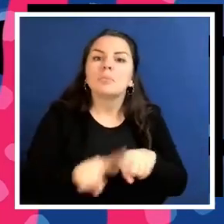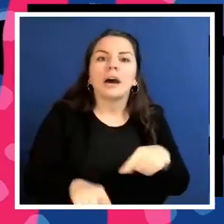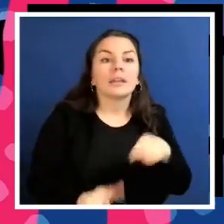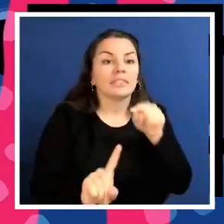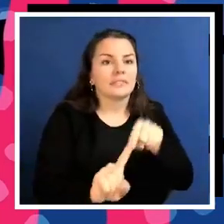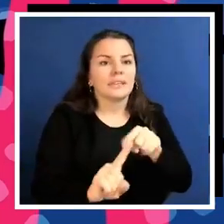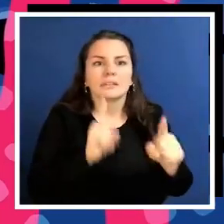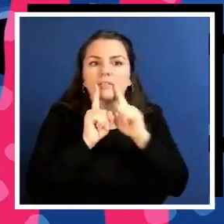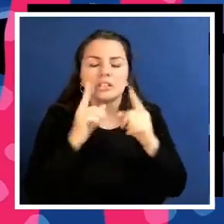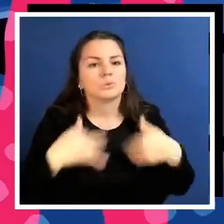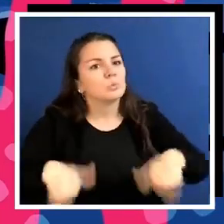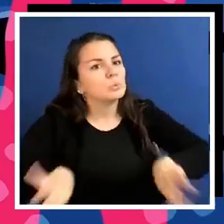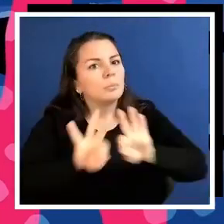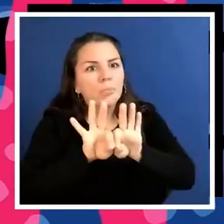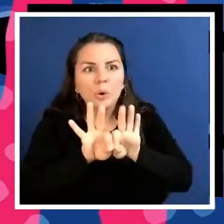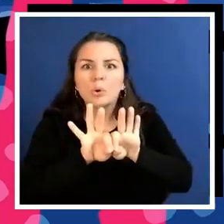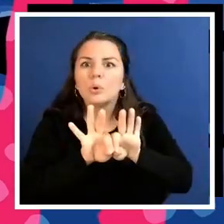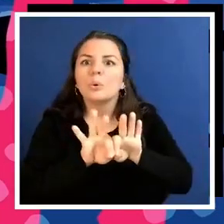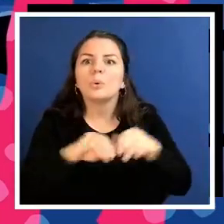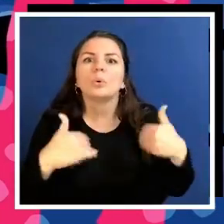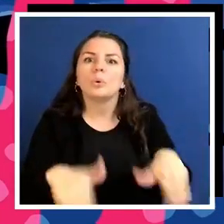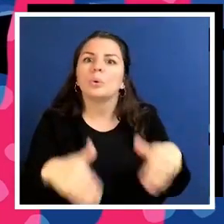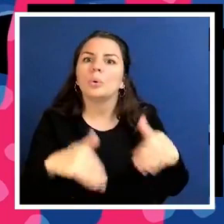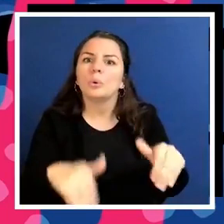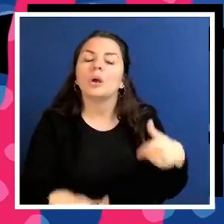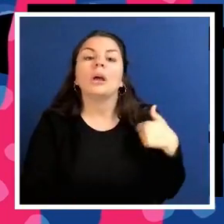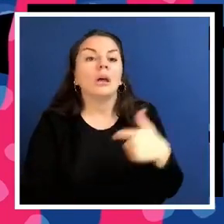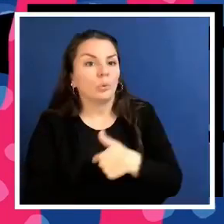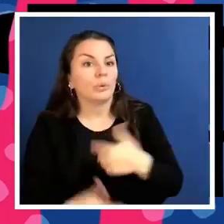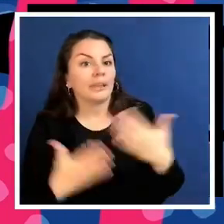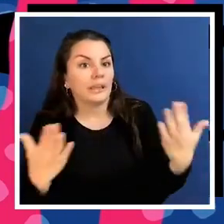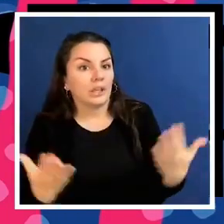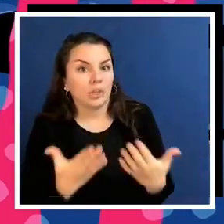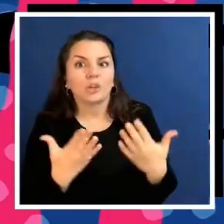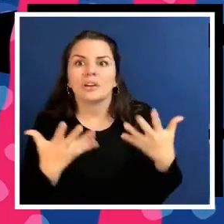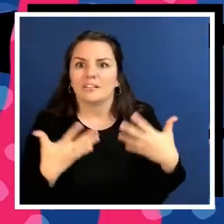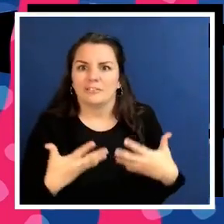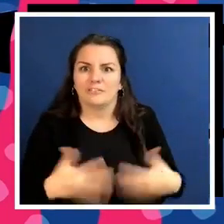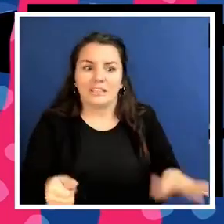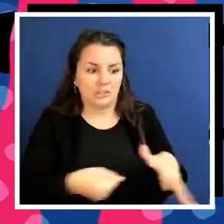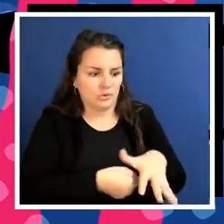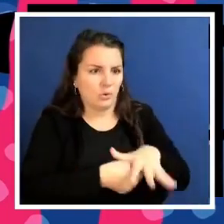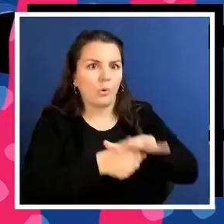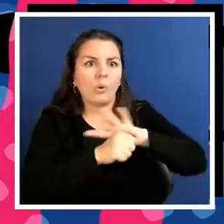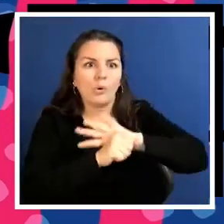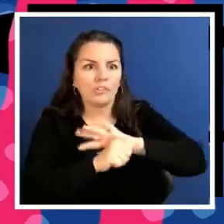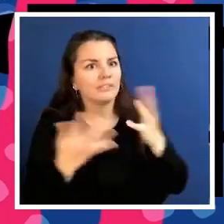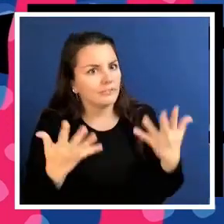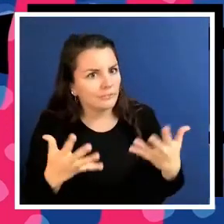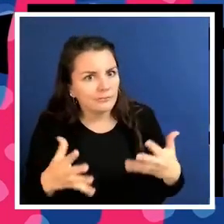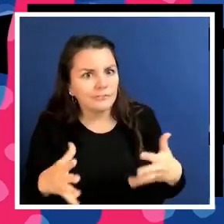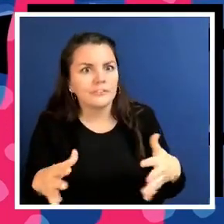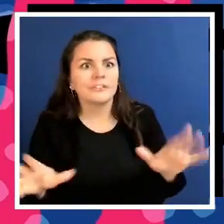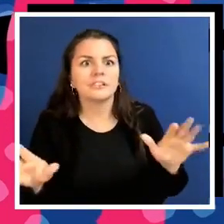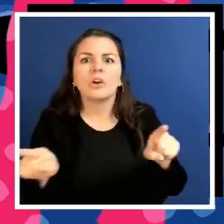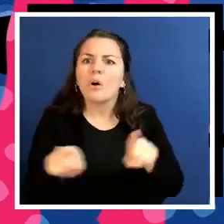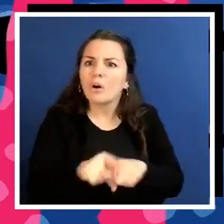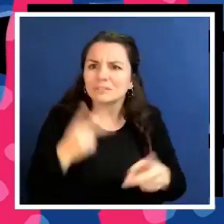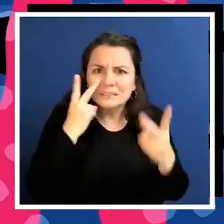GOOD LUCK AS YOU EXPAND IT.